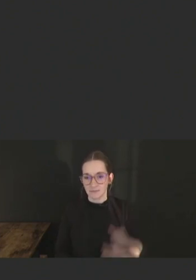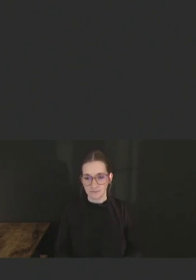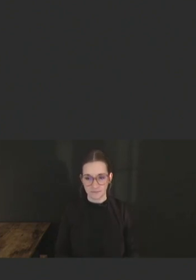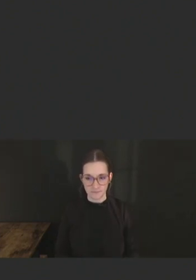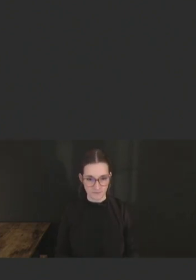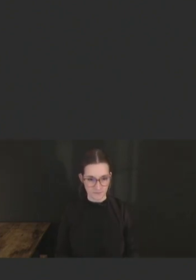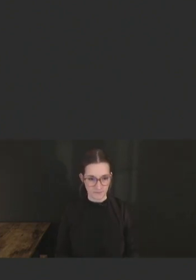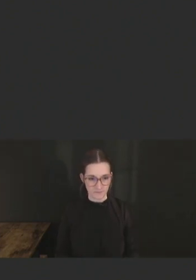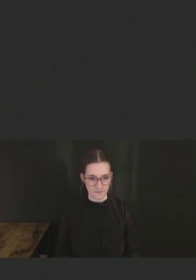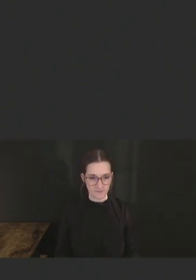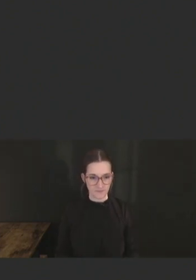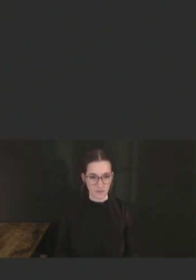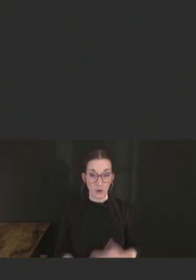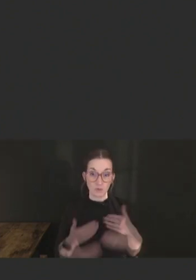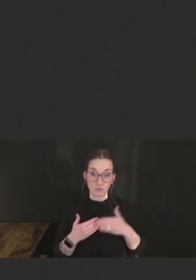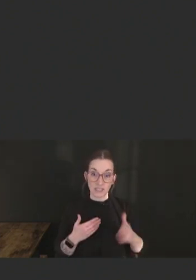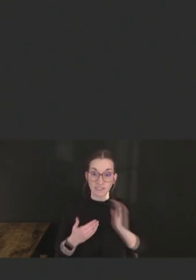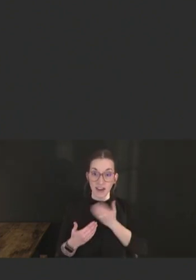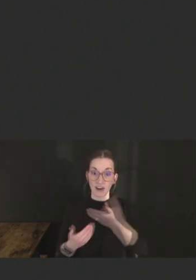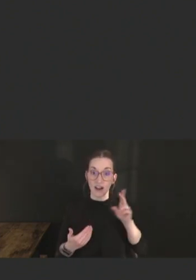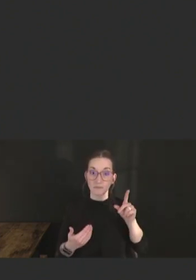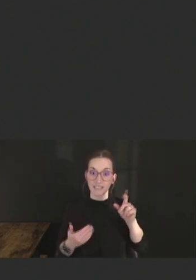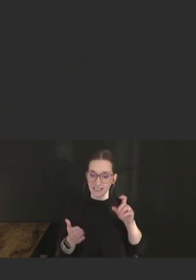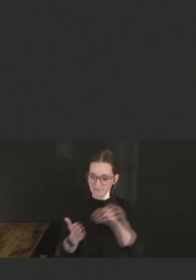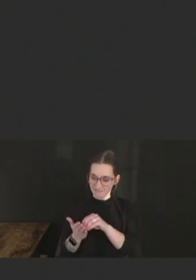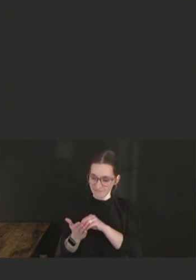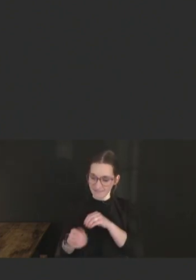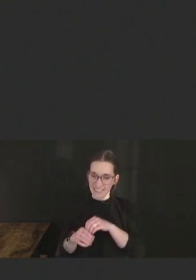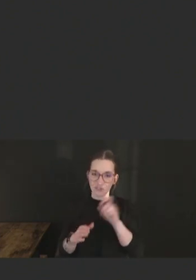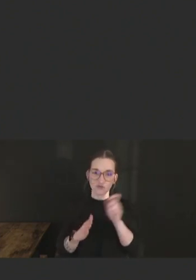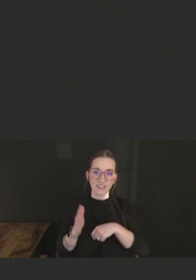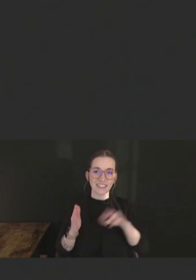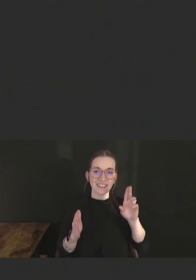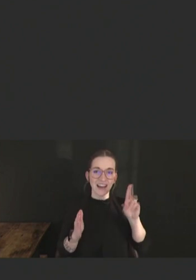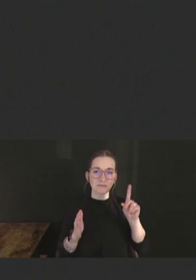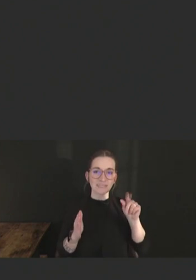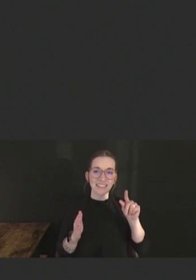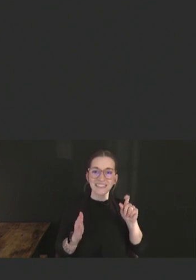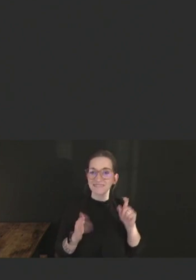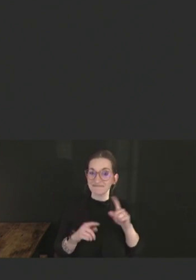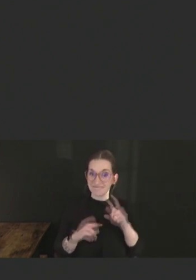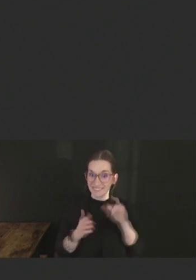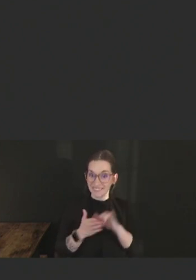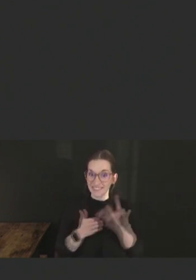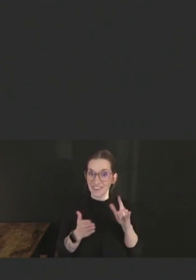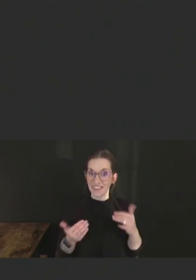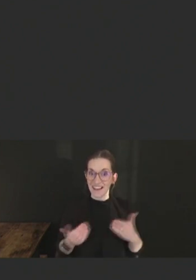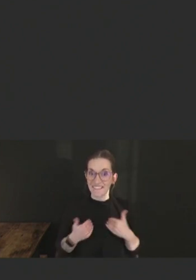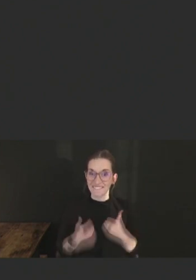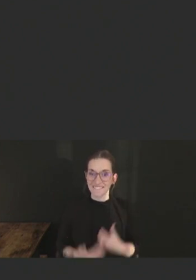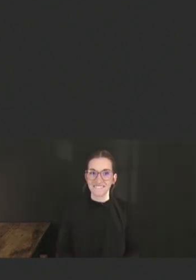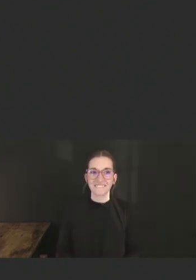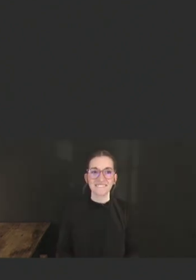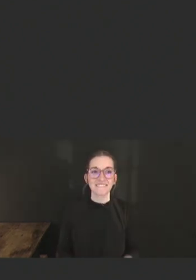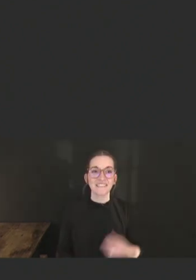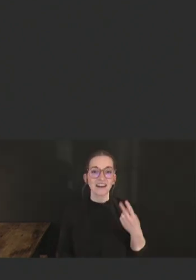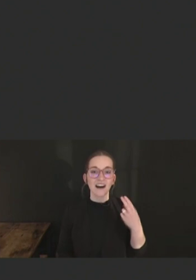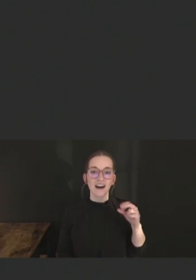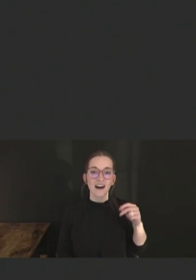So the rest of our updates are in our written updates, but that's all I have. Robert Hopkins: Thank you very much, Amy.